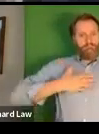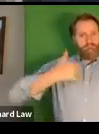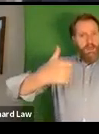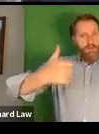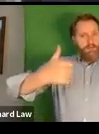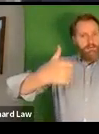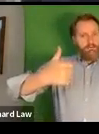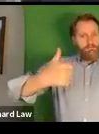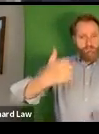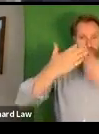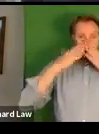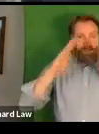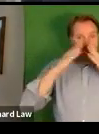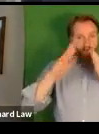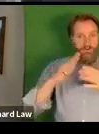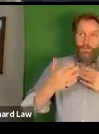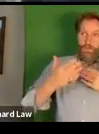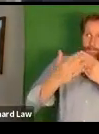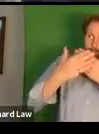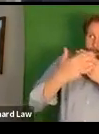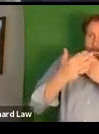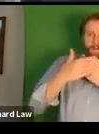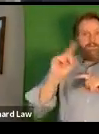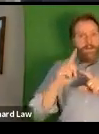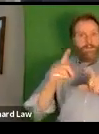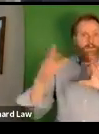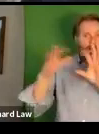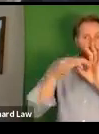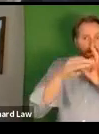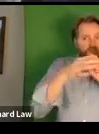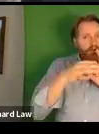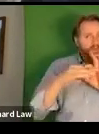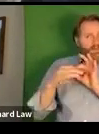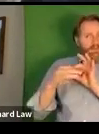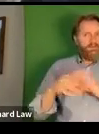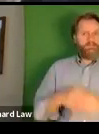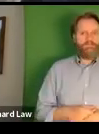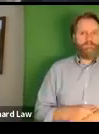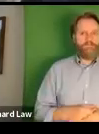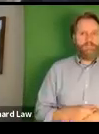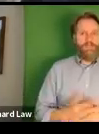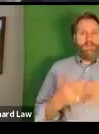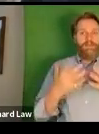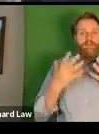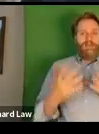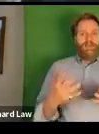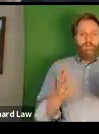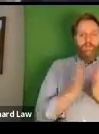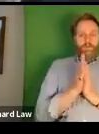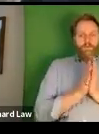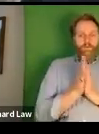more people joining in and I'm gonna go straight on with a question for James